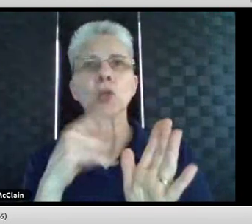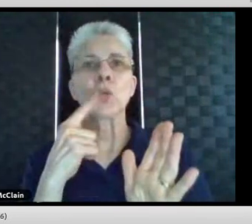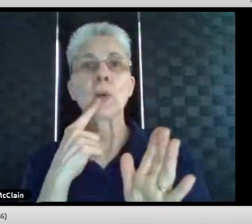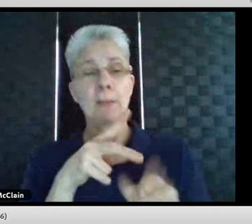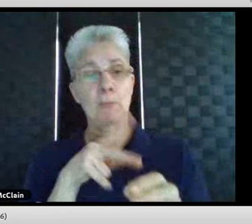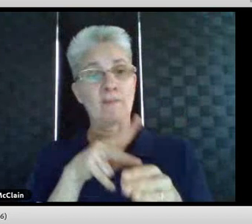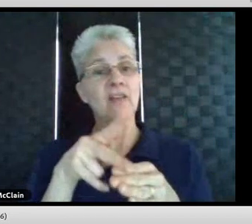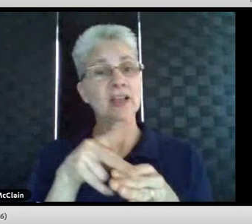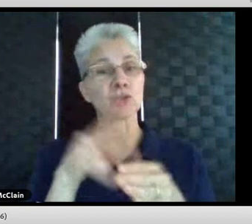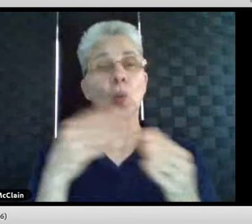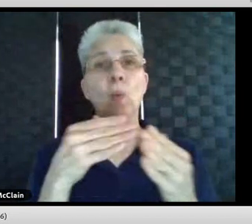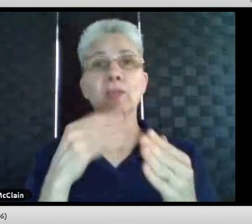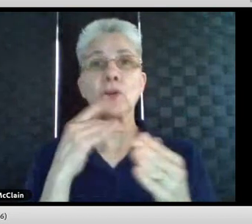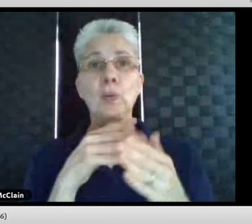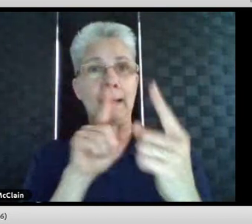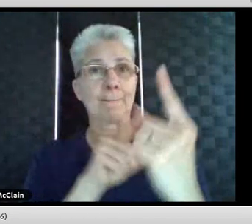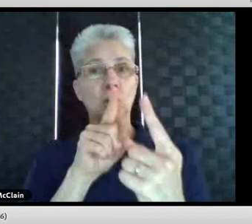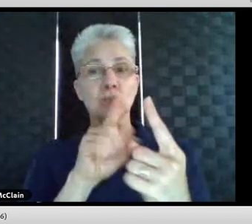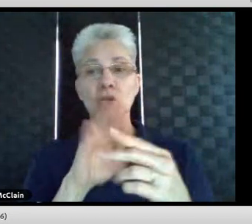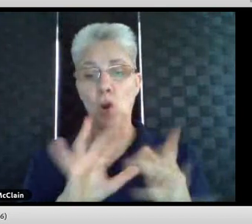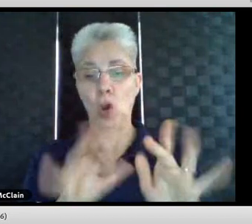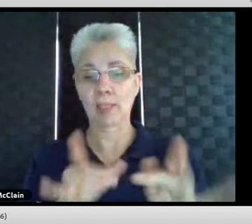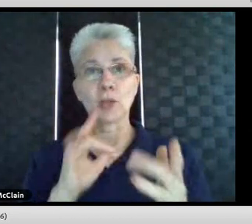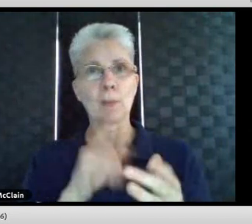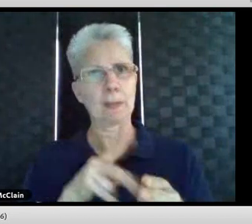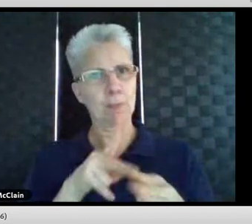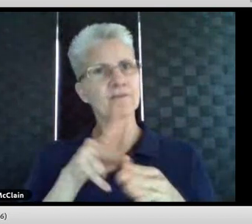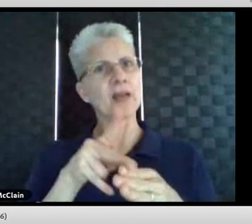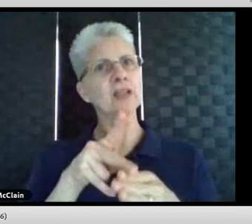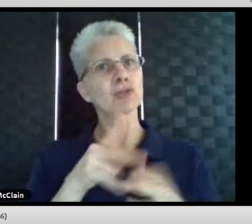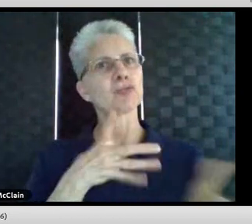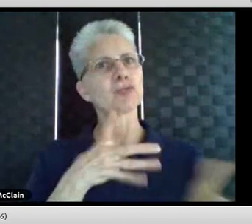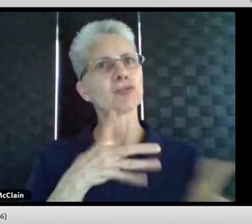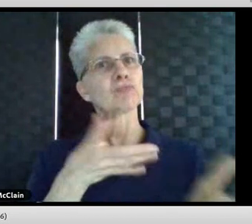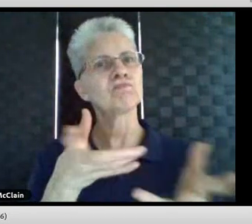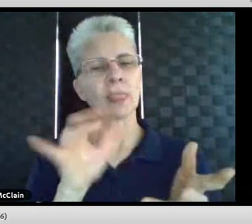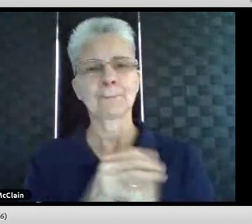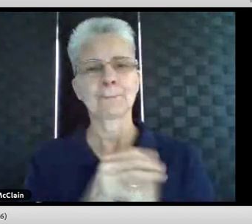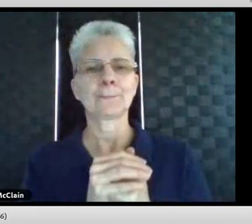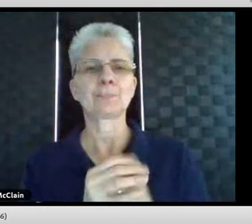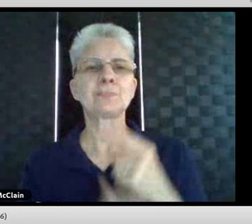whether you're in person or online, those kinds of things.